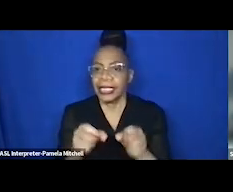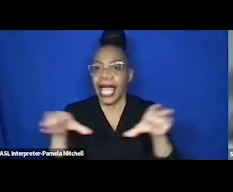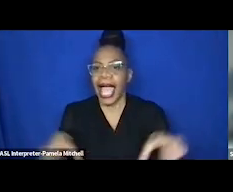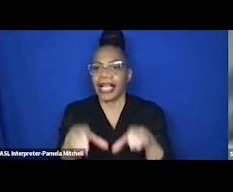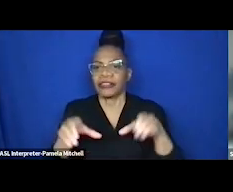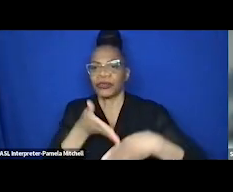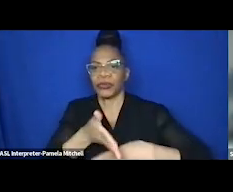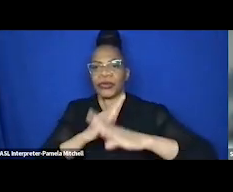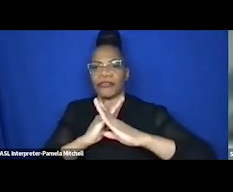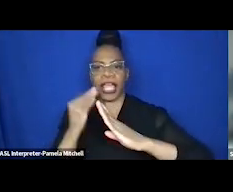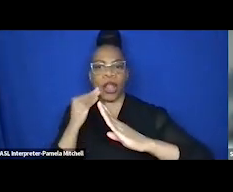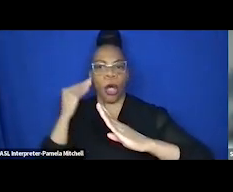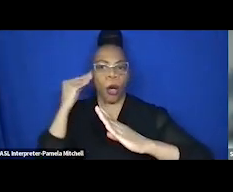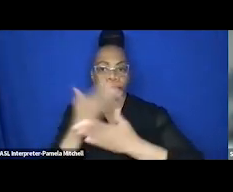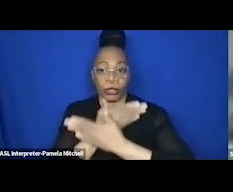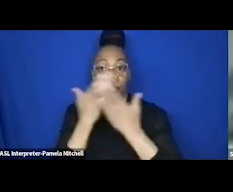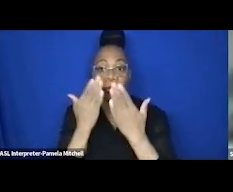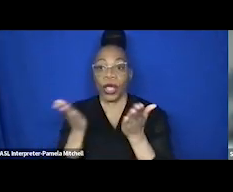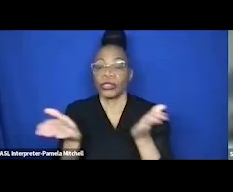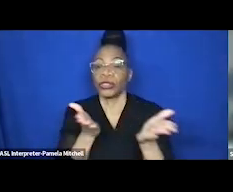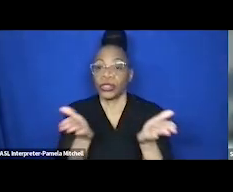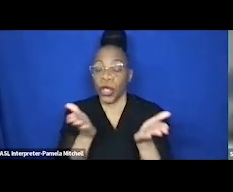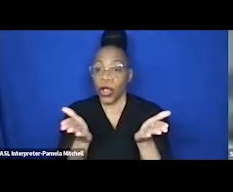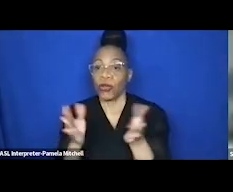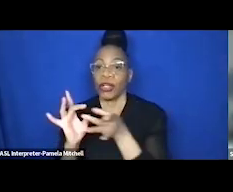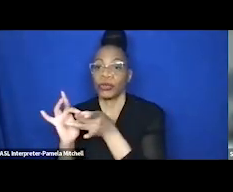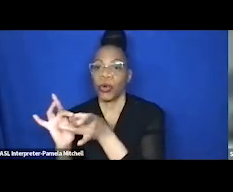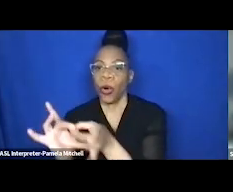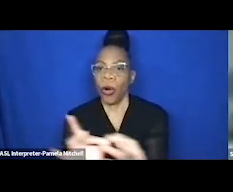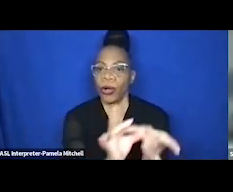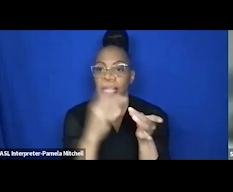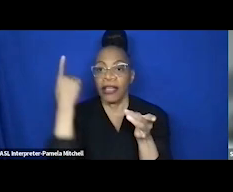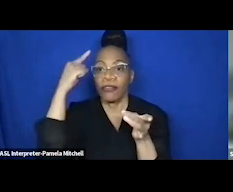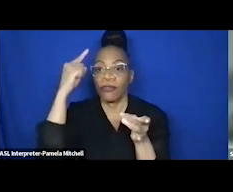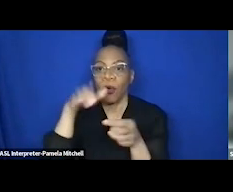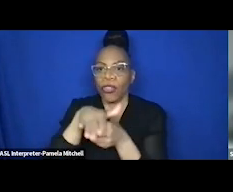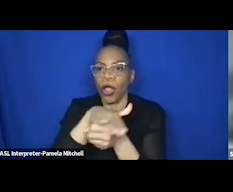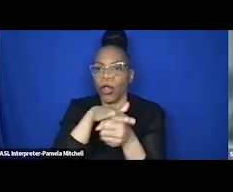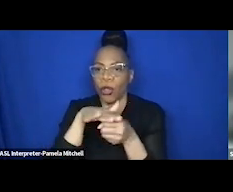So really kind of serving to coordinate that for that local community. And so really kind of,